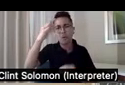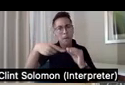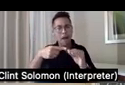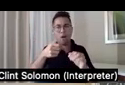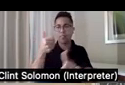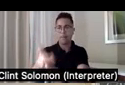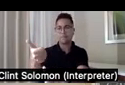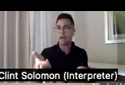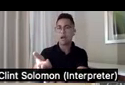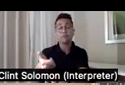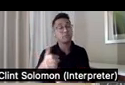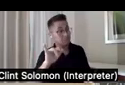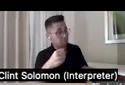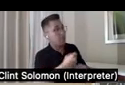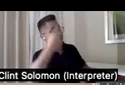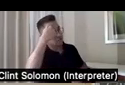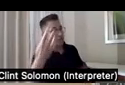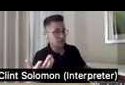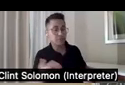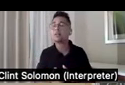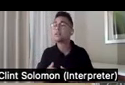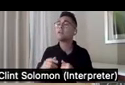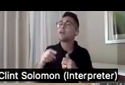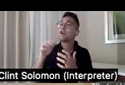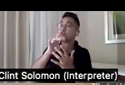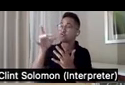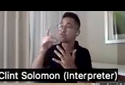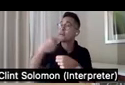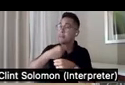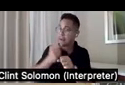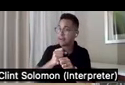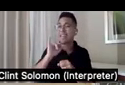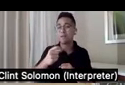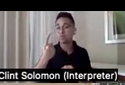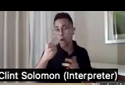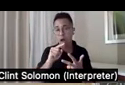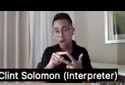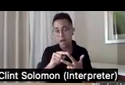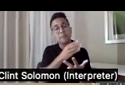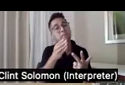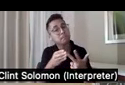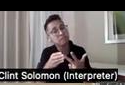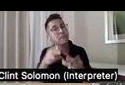that makes sense and then choice making was one of the three and problem solving is the third